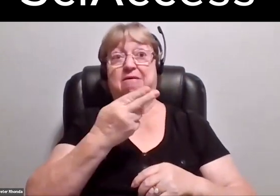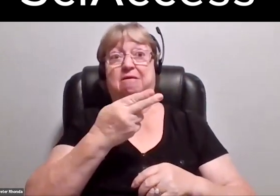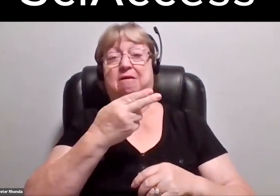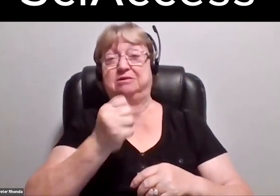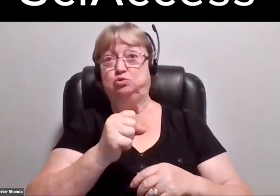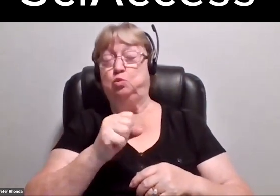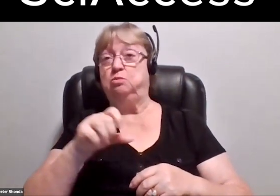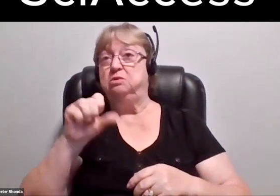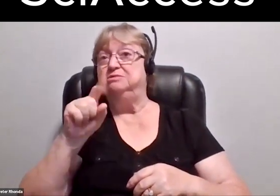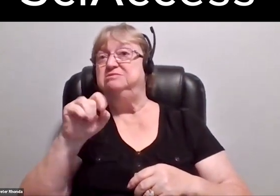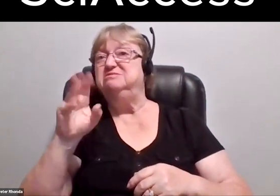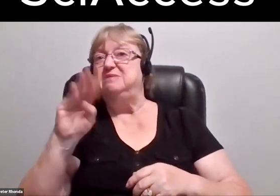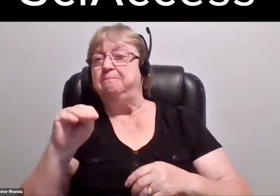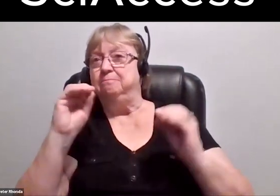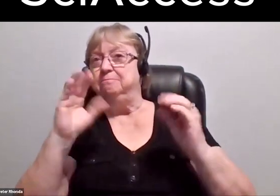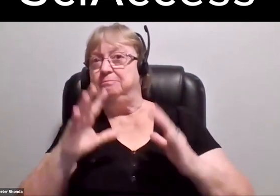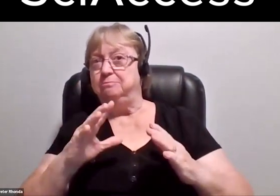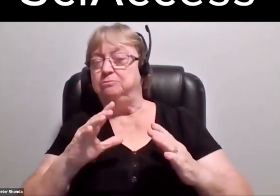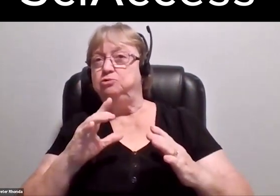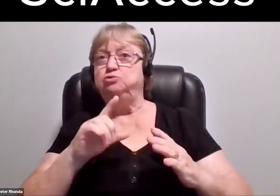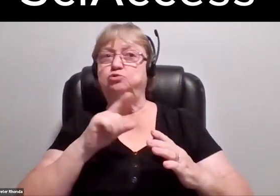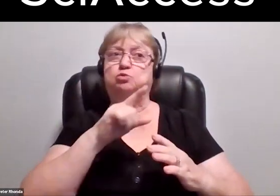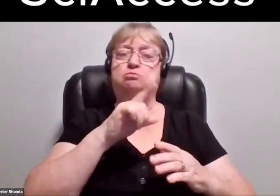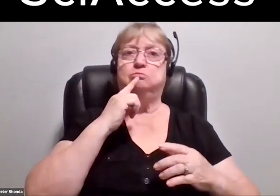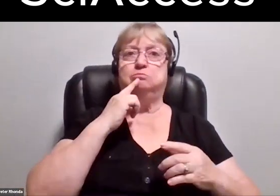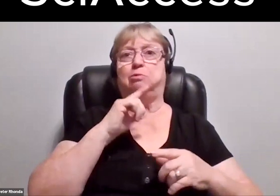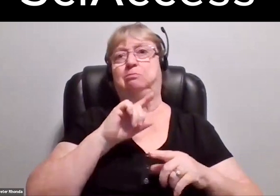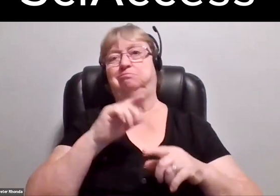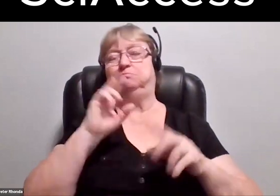via what we call Educator Partner Institutes, or EPIs.